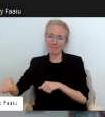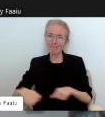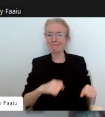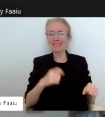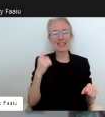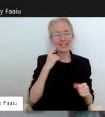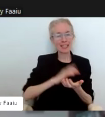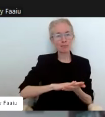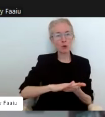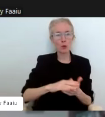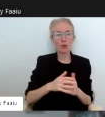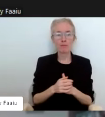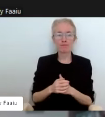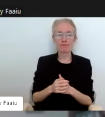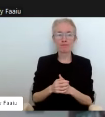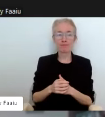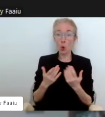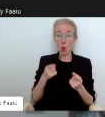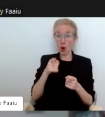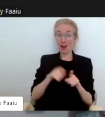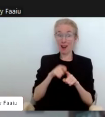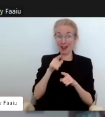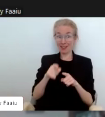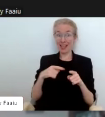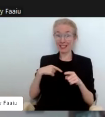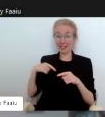of a raised pedestrian crossing, raising the road to the height